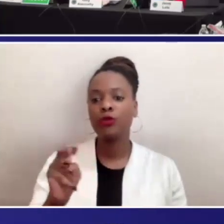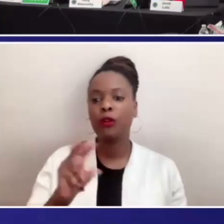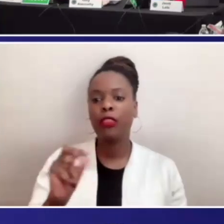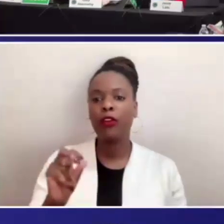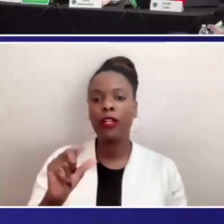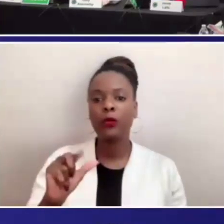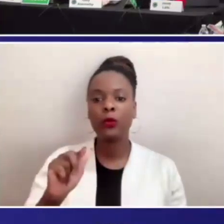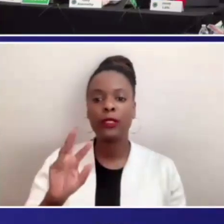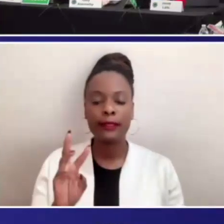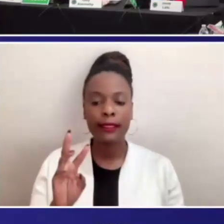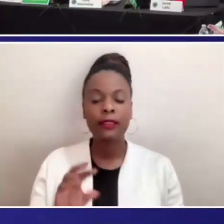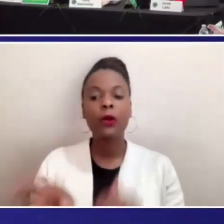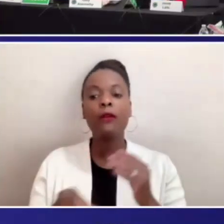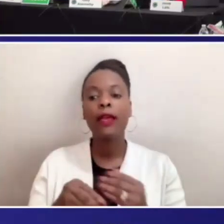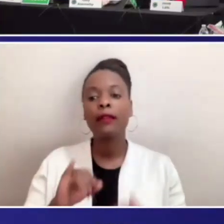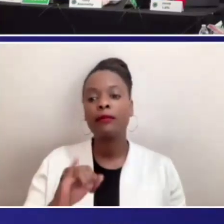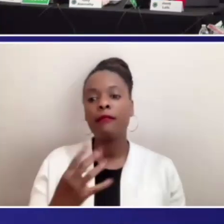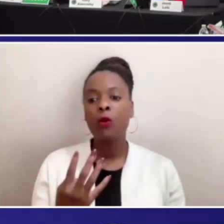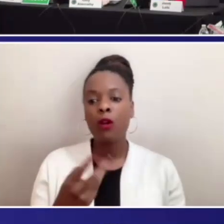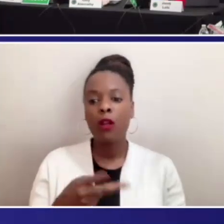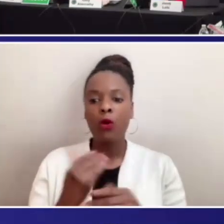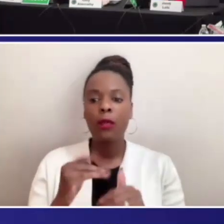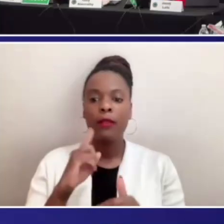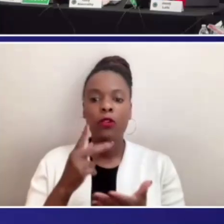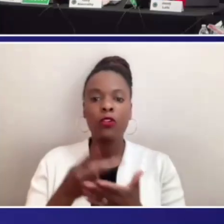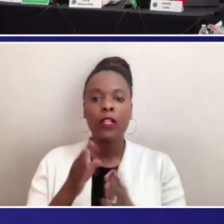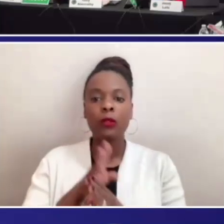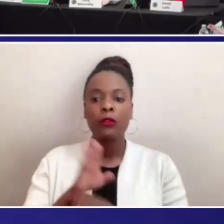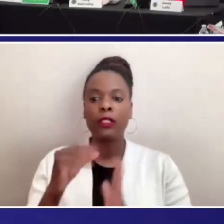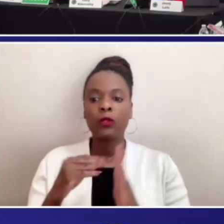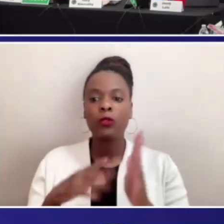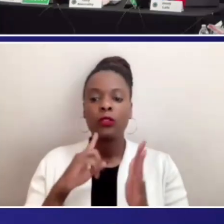loan limits for graduate and professional students for periods of enrollment beginning on or after July 1,